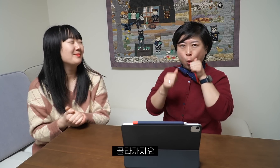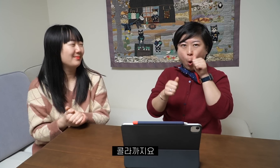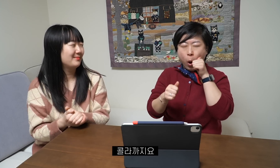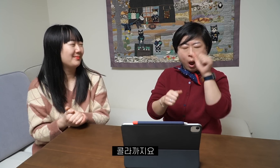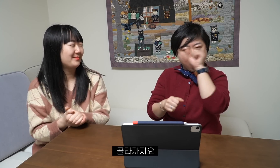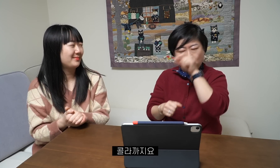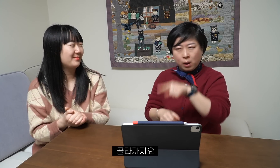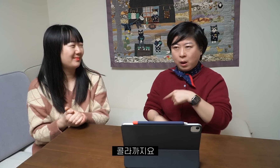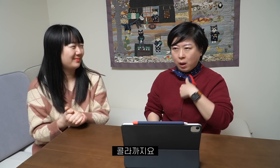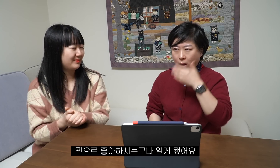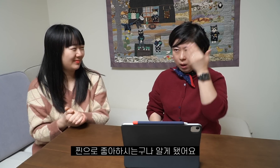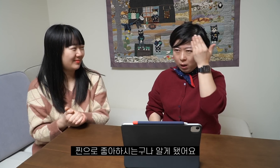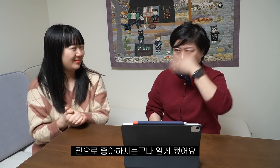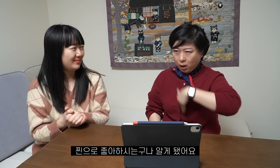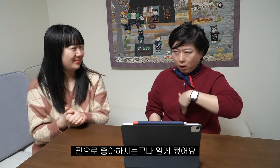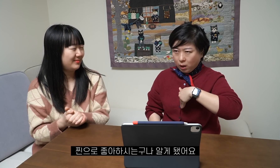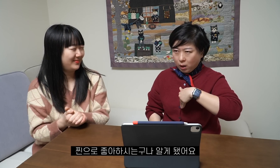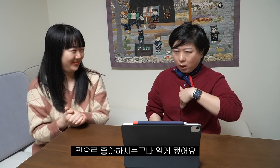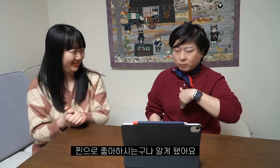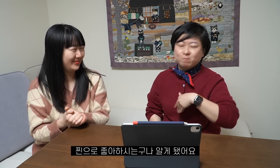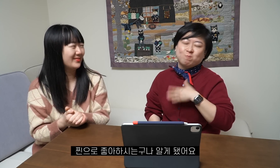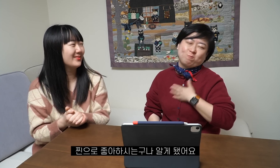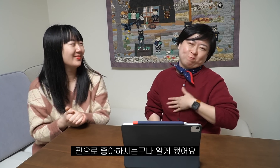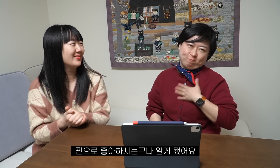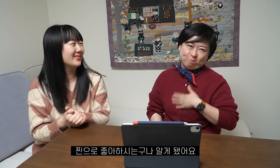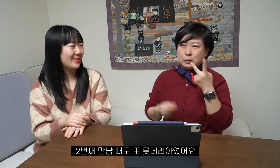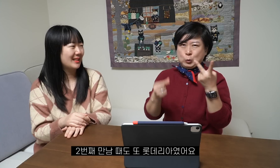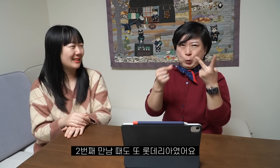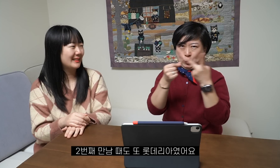even cola. I found out that you like it steamed.